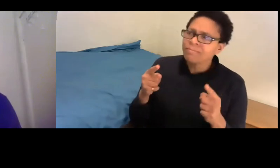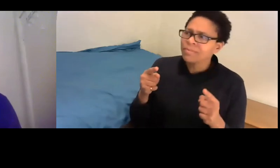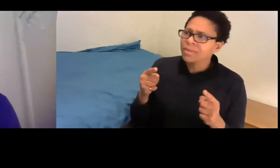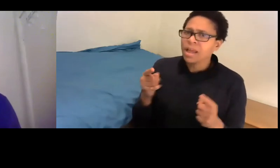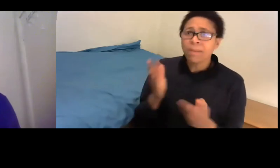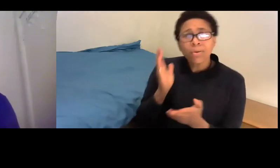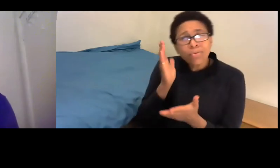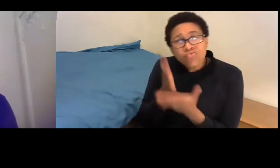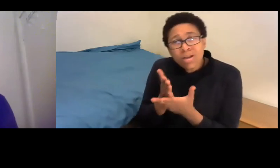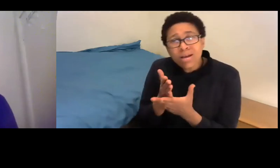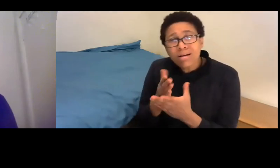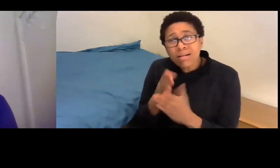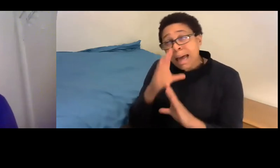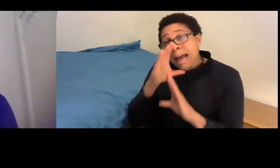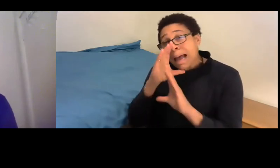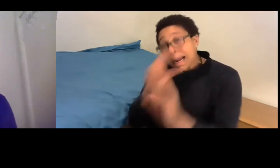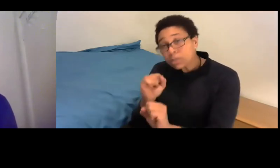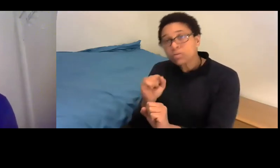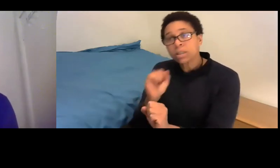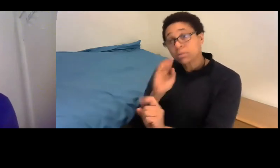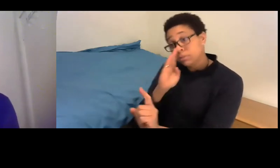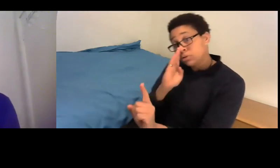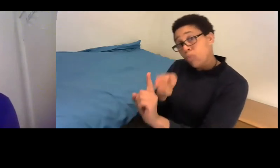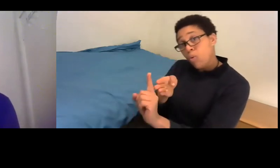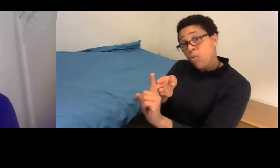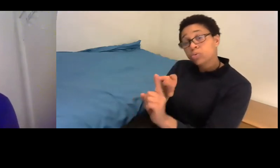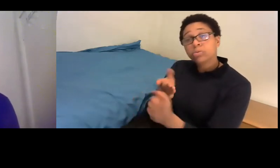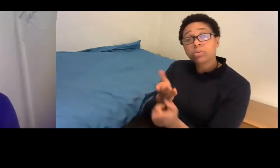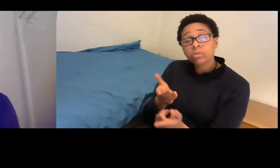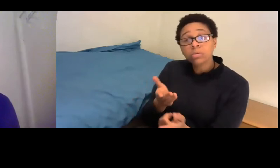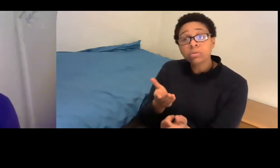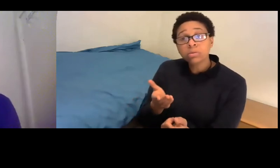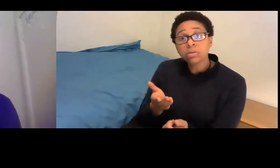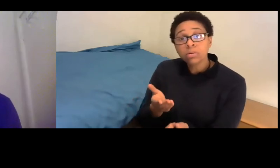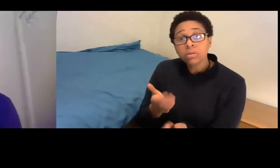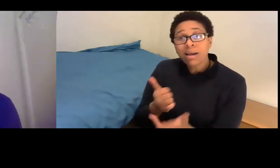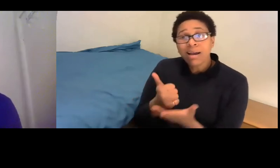homophobia that exists in Muslim communities? How do I challenge